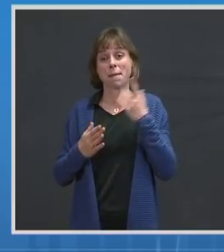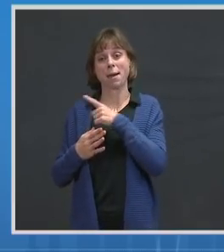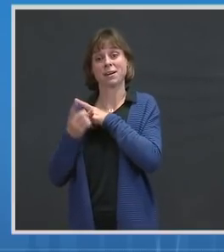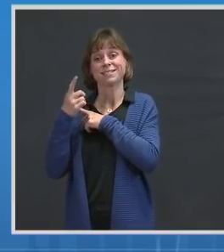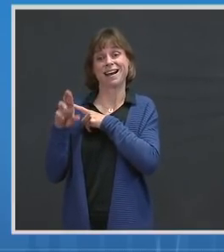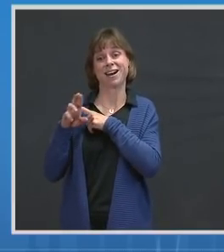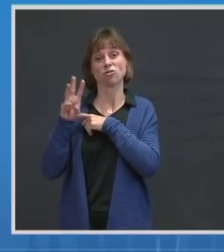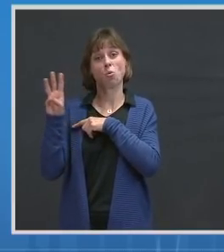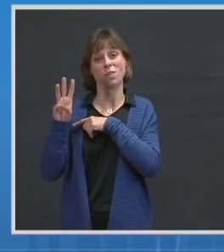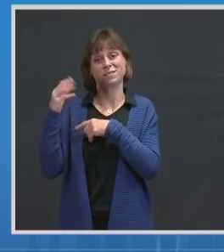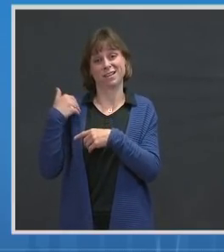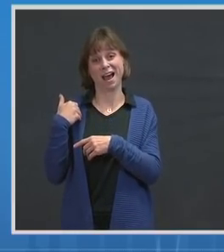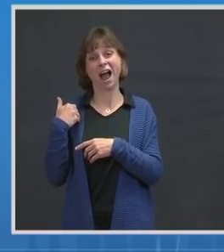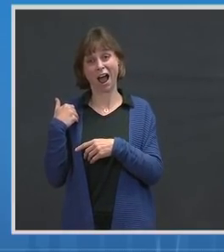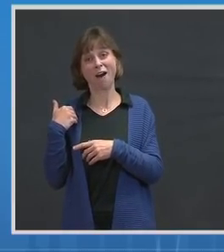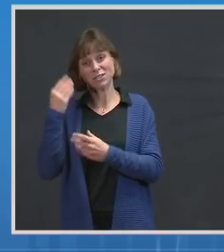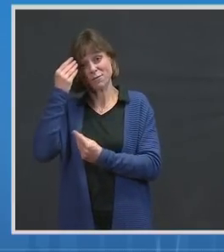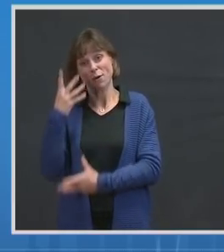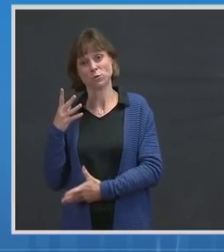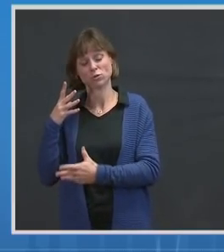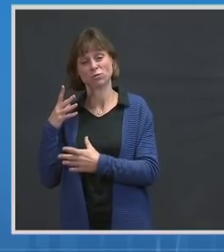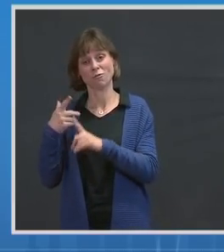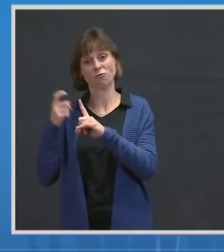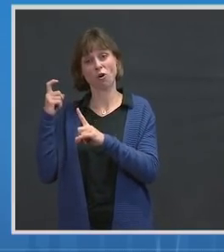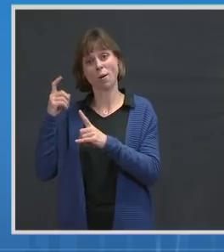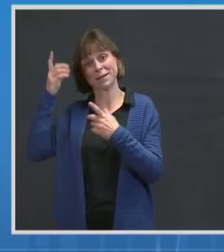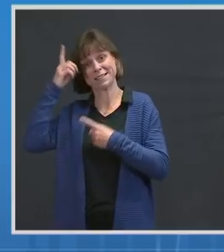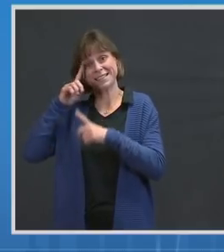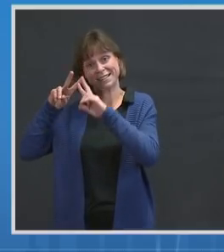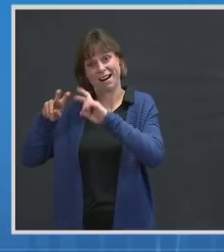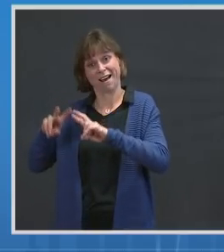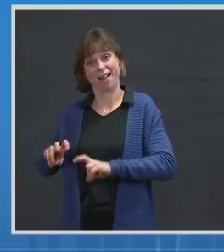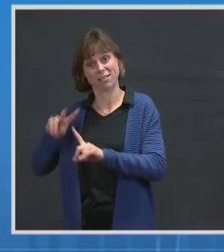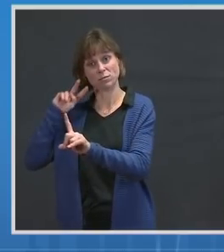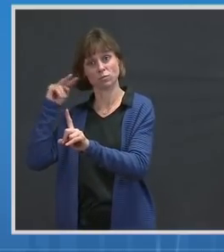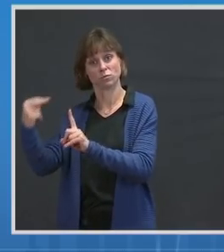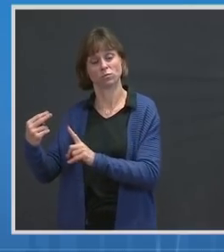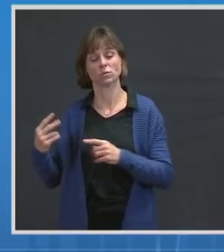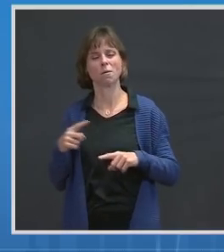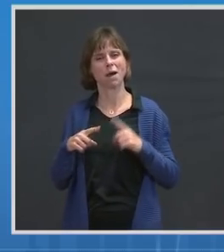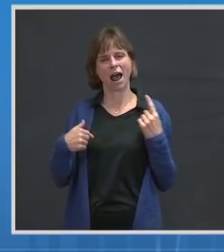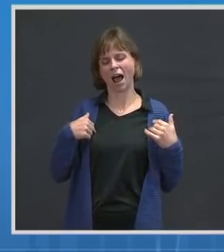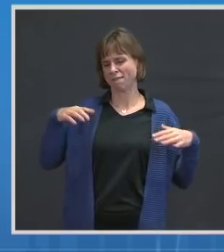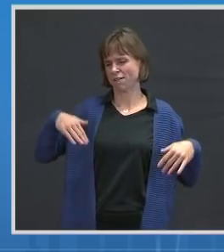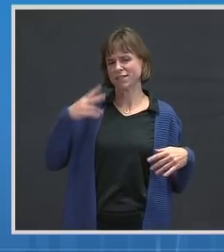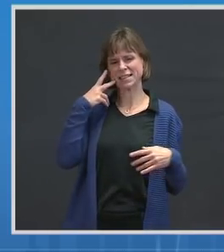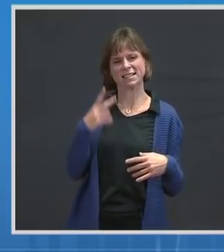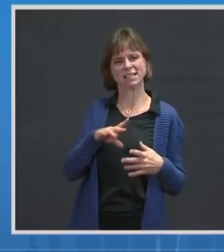But I don't -- I have not seen it broken down on number of teachers who have died.